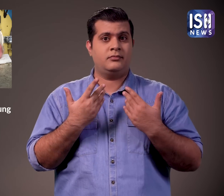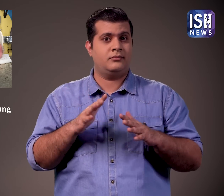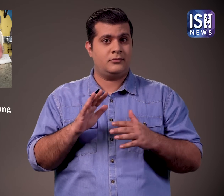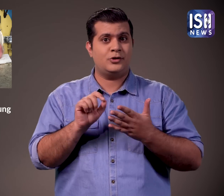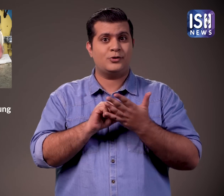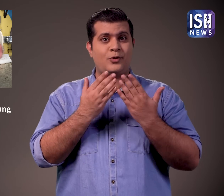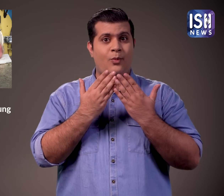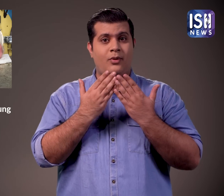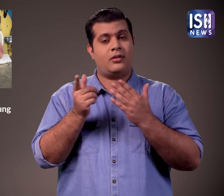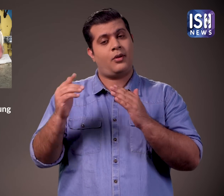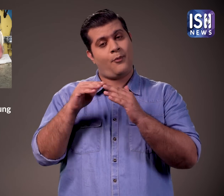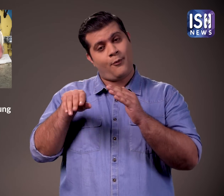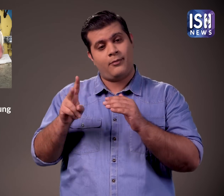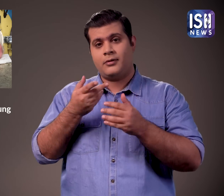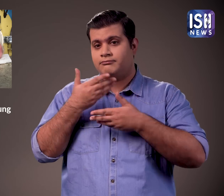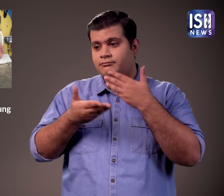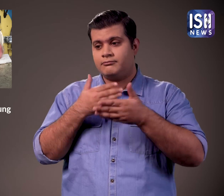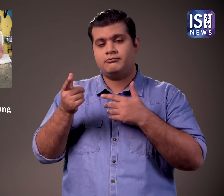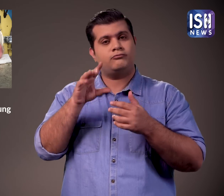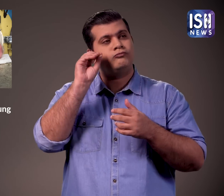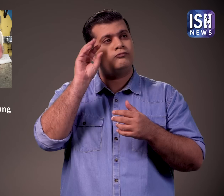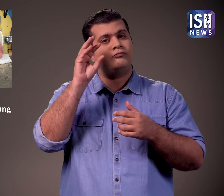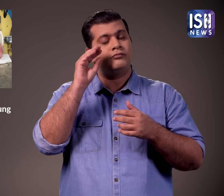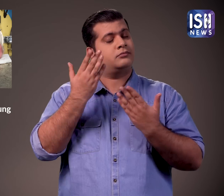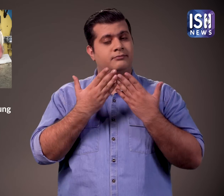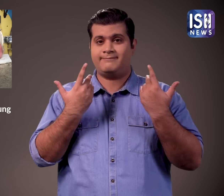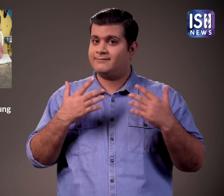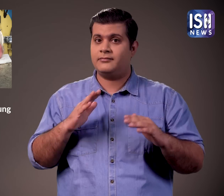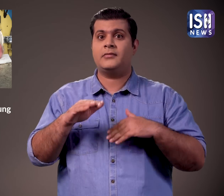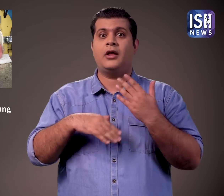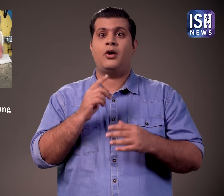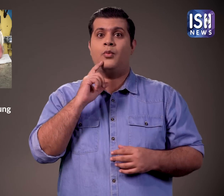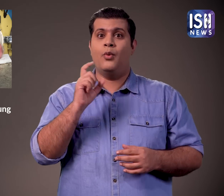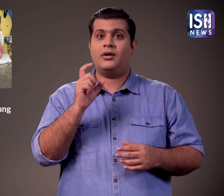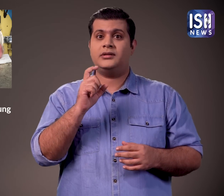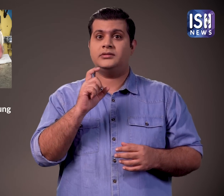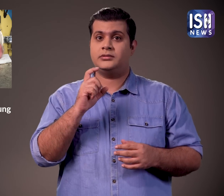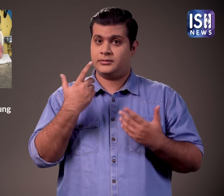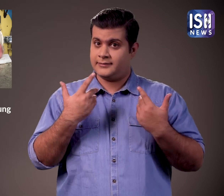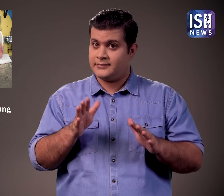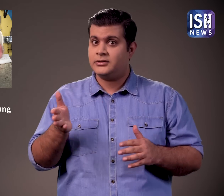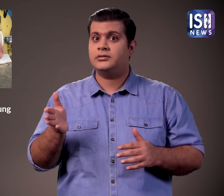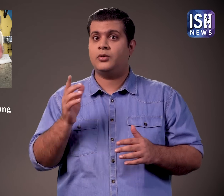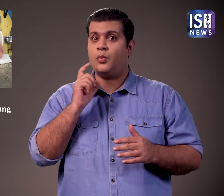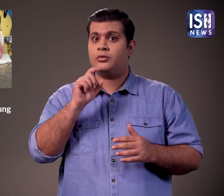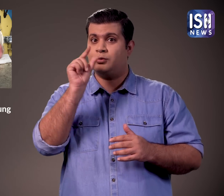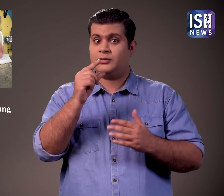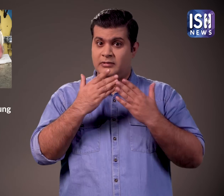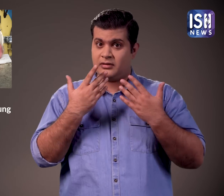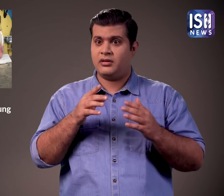Yes, he did home schooling and afterwards, he went on to study in an university.